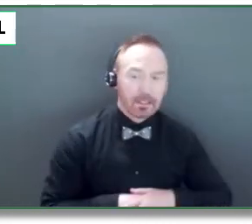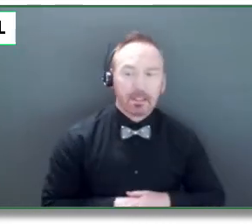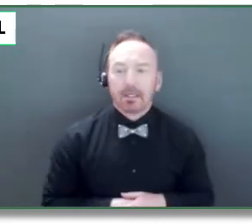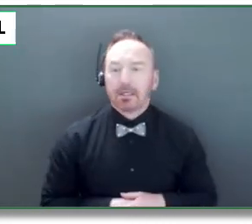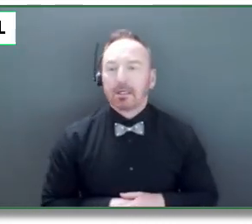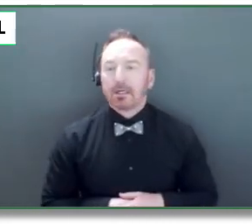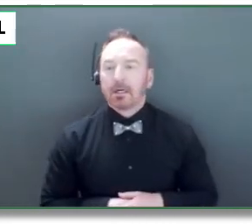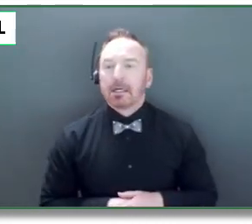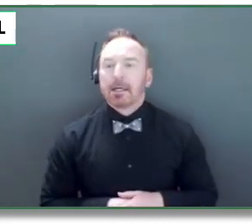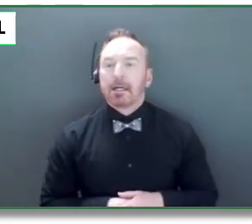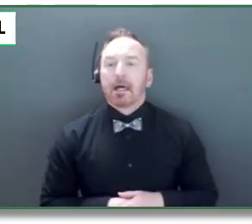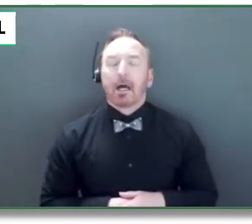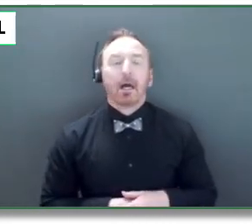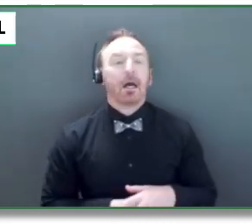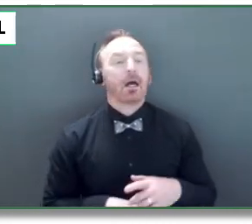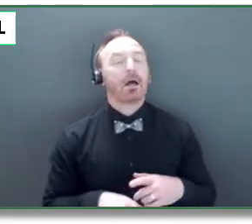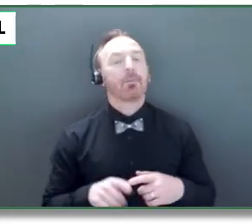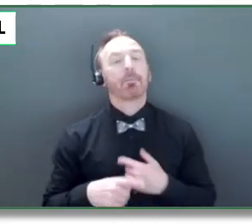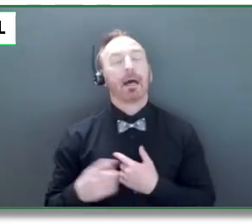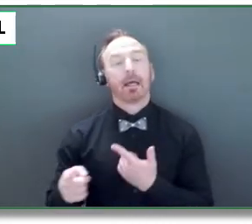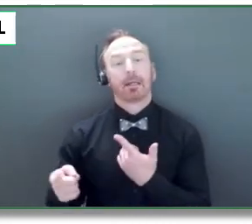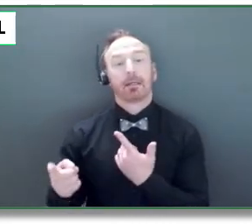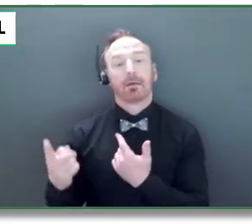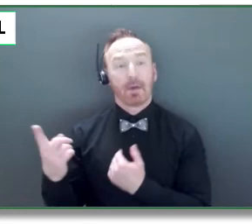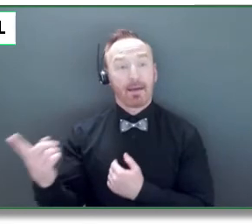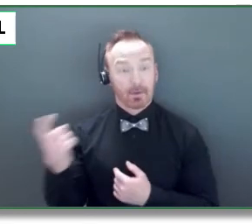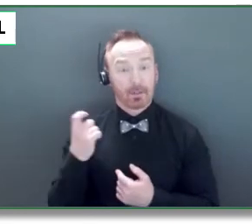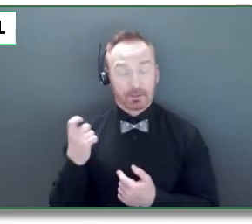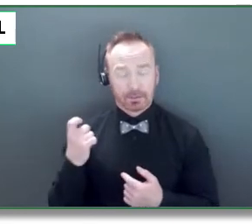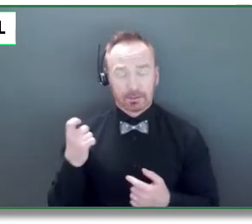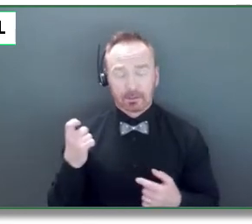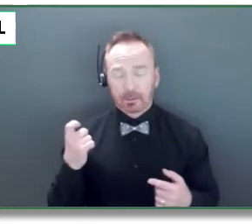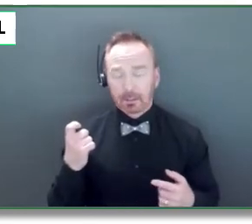audience and that is when you uh when Kéroul and